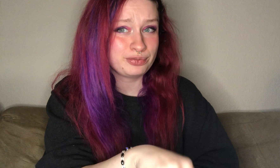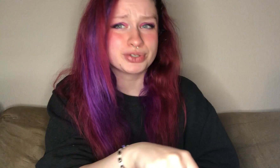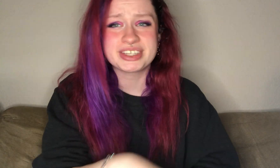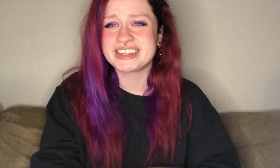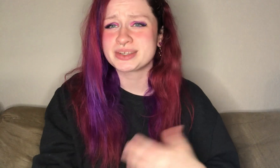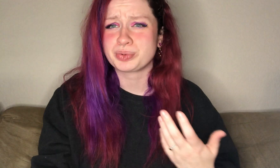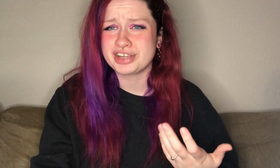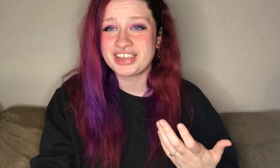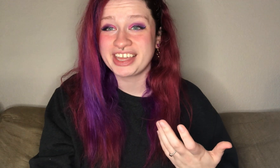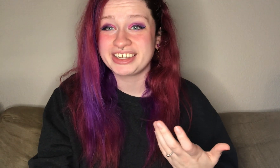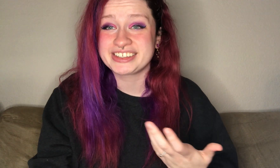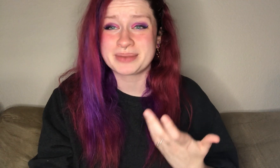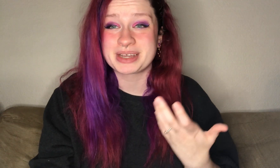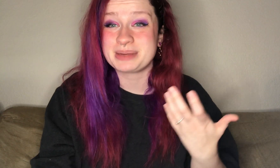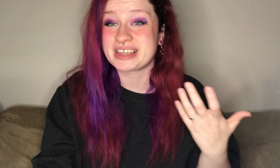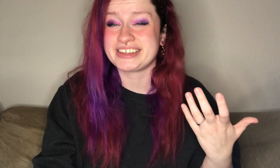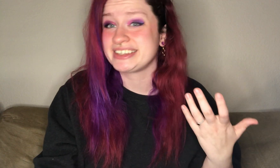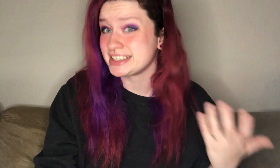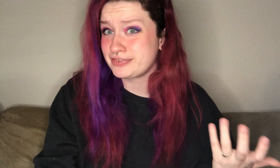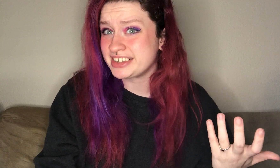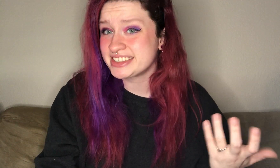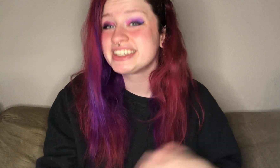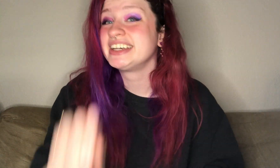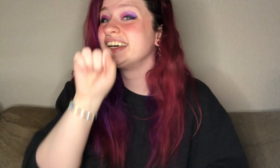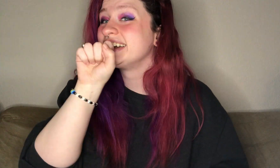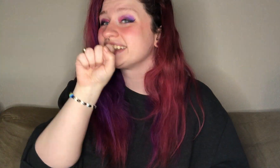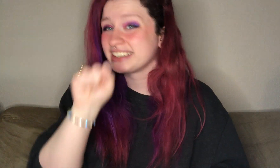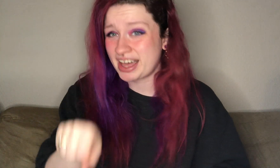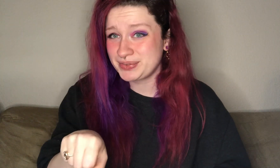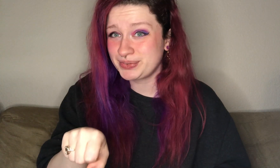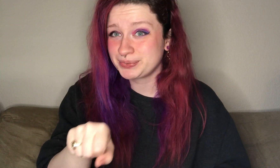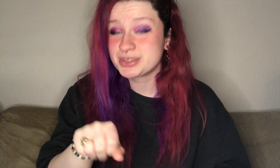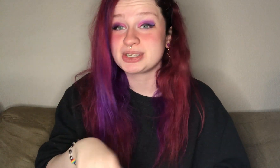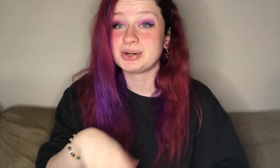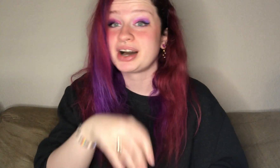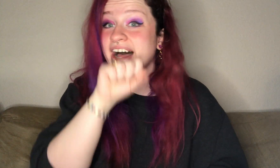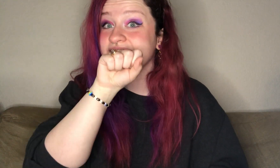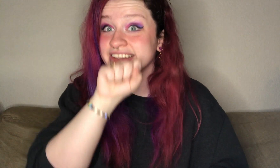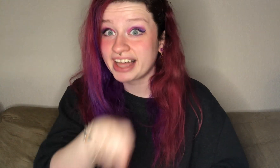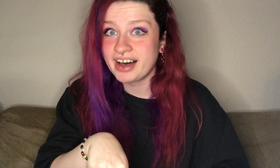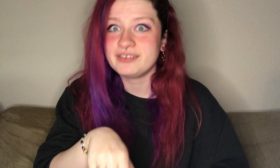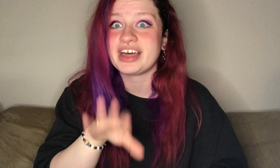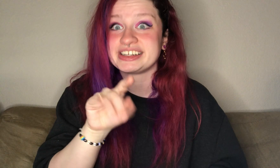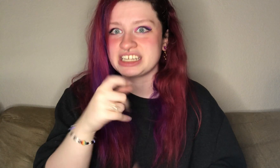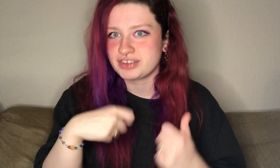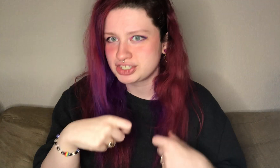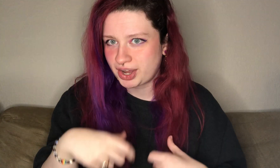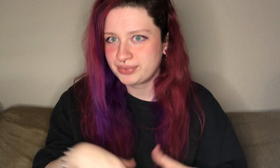you'll see this abbreviated sometimes as "kissfist" love so i love that tv show